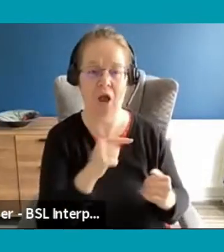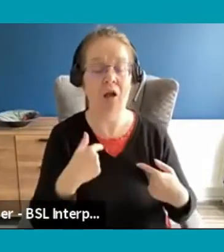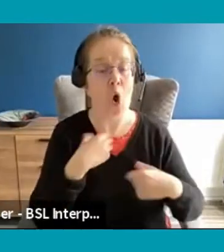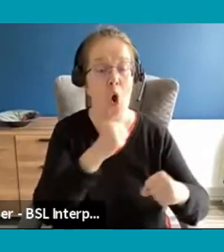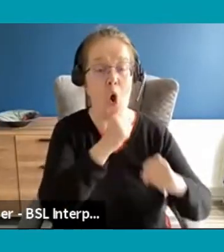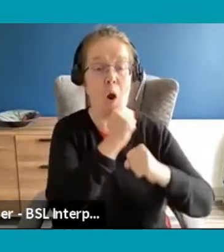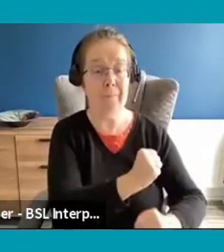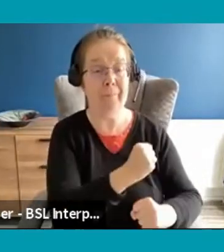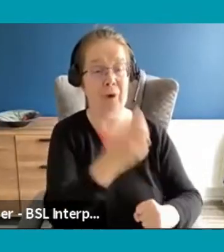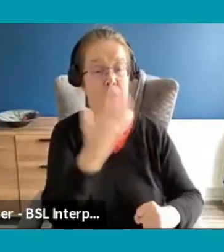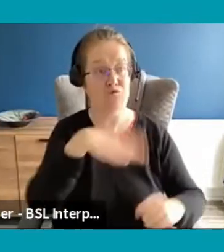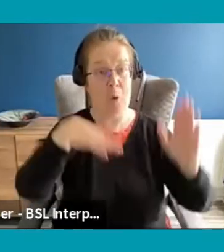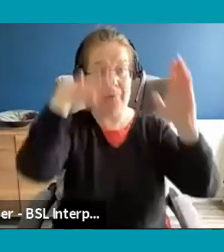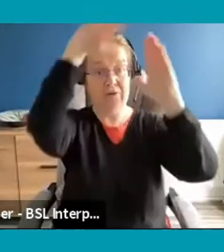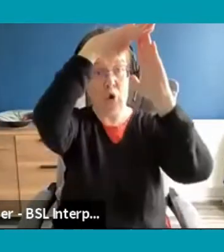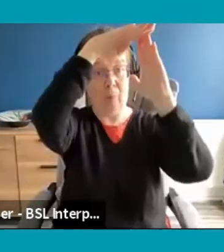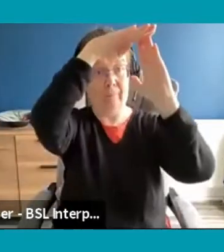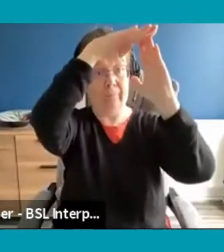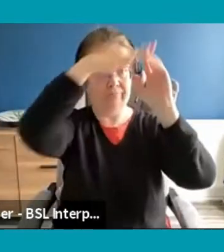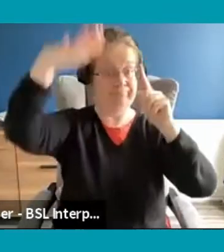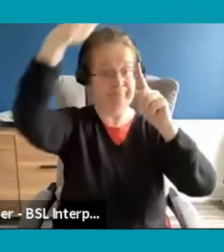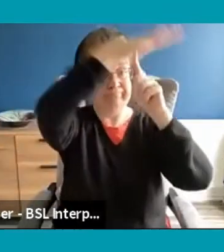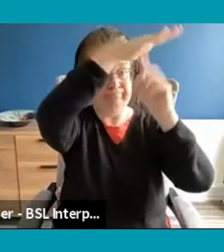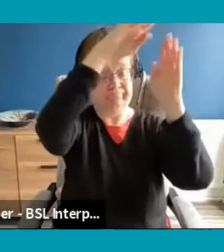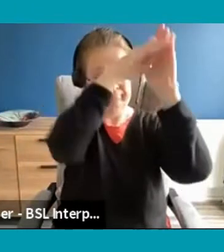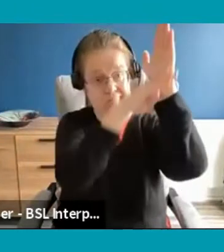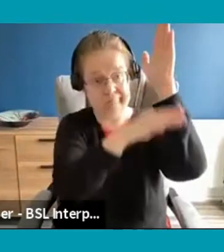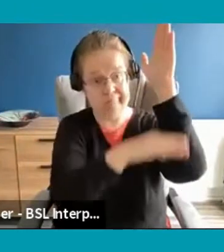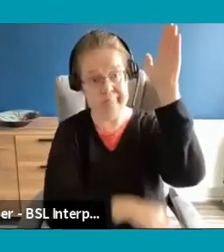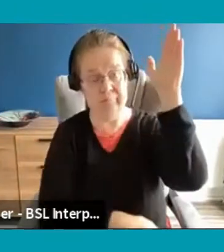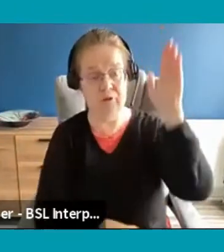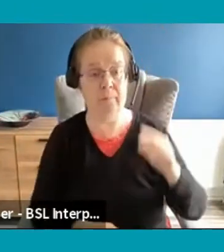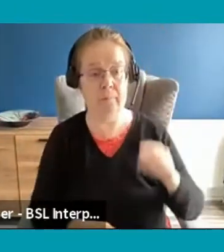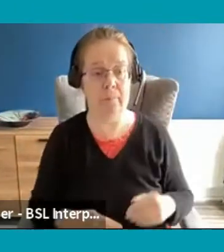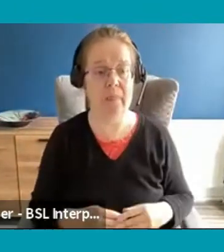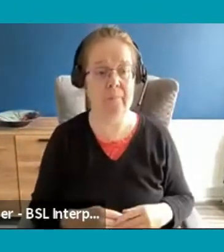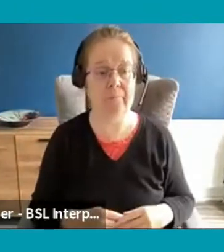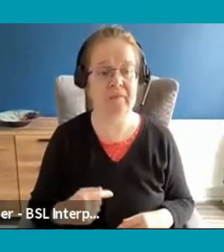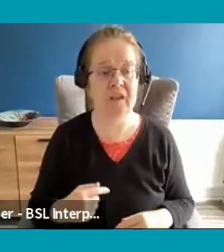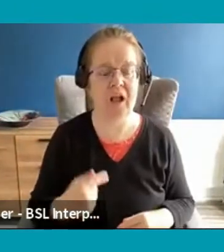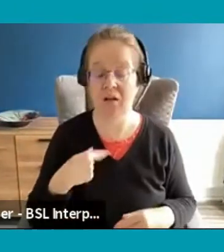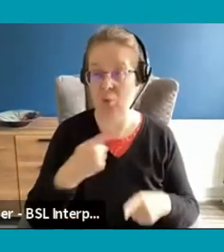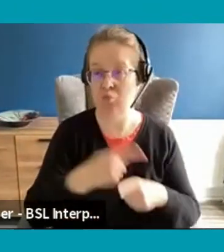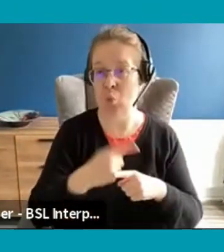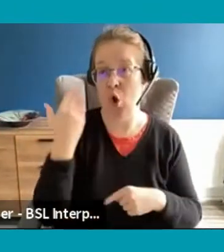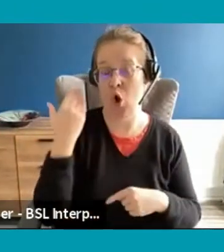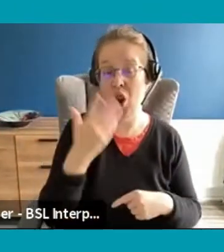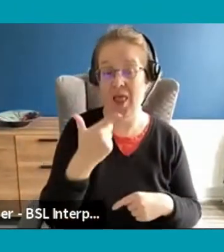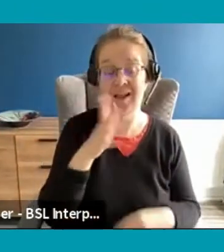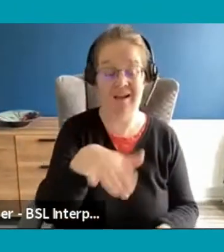top of DPD and I was talking earlier. Funnily enough, about, you know, and I think you'll wanna touch on this